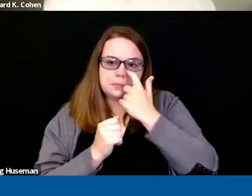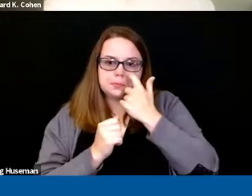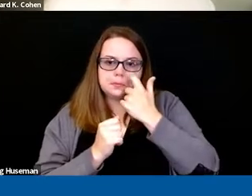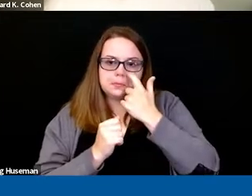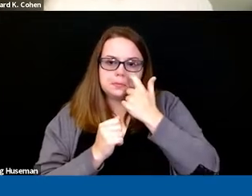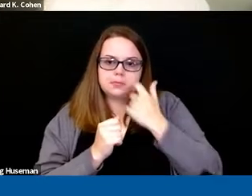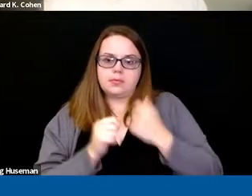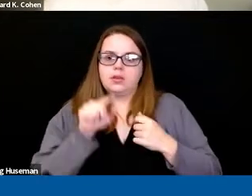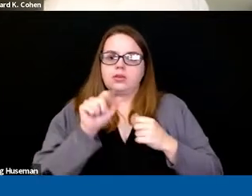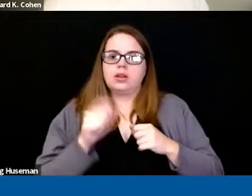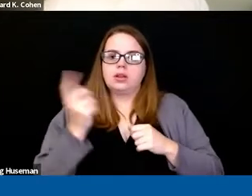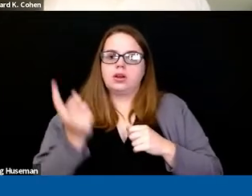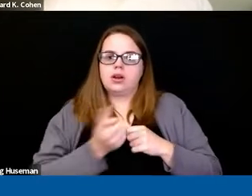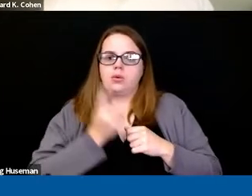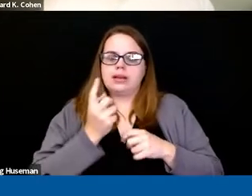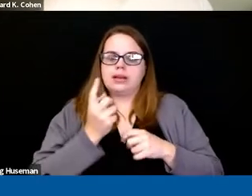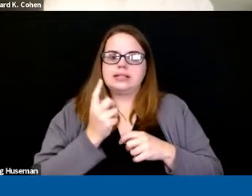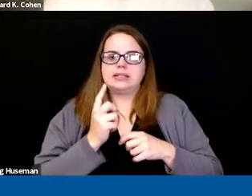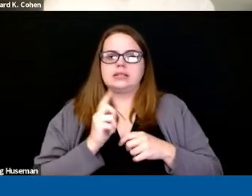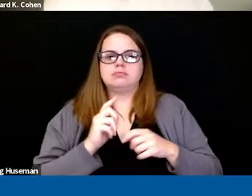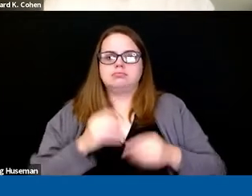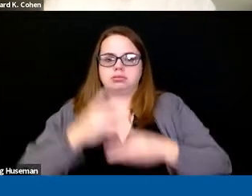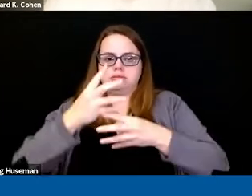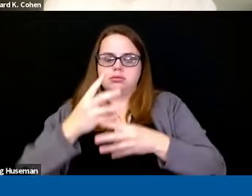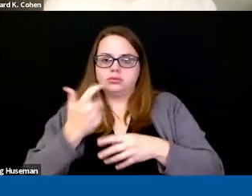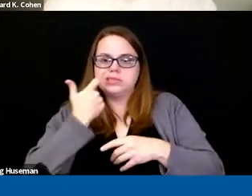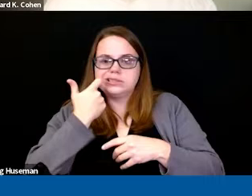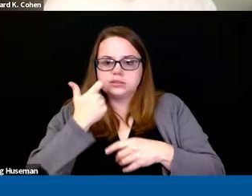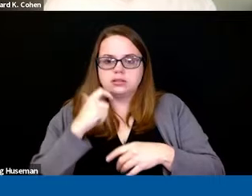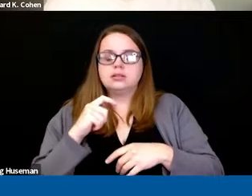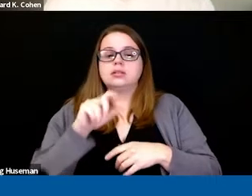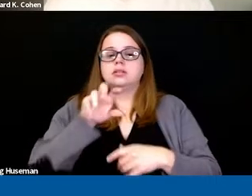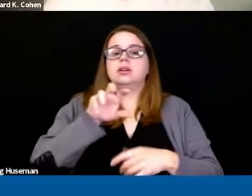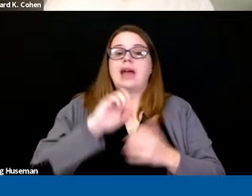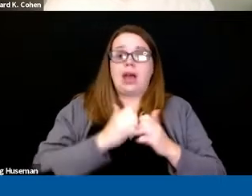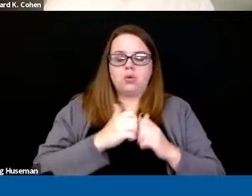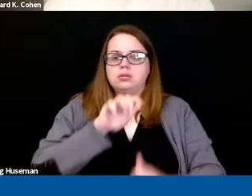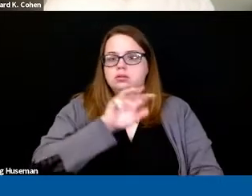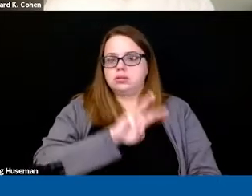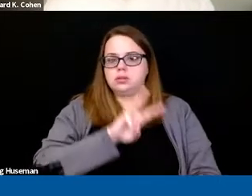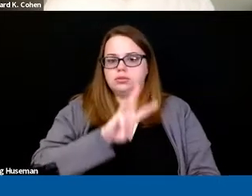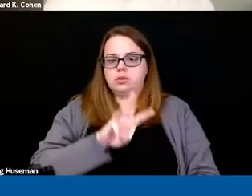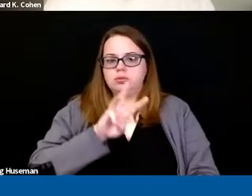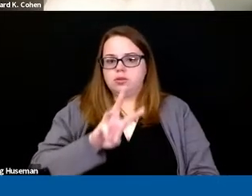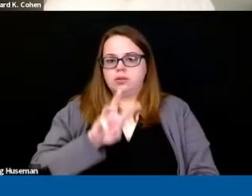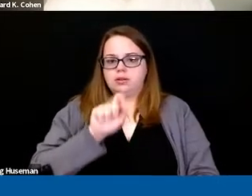So you can always get to the latest version of the Standard by going to www.w3.org/tr/WAI-ARIA,